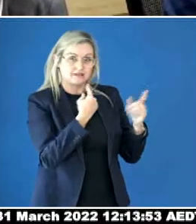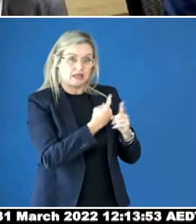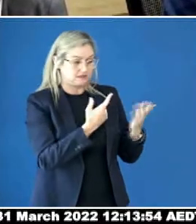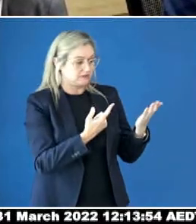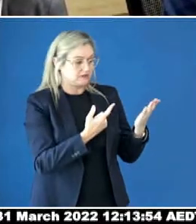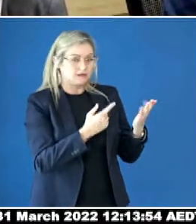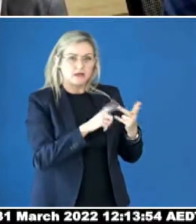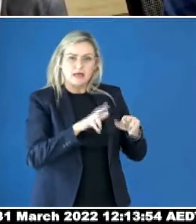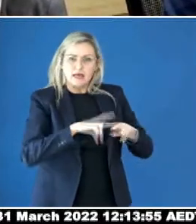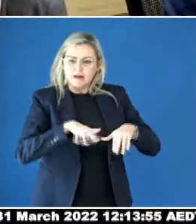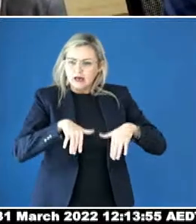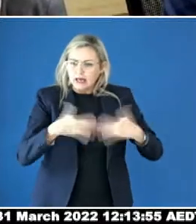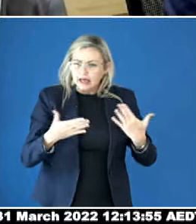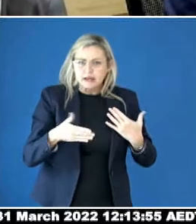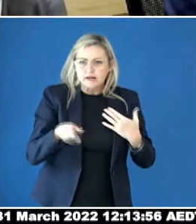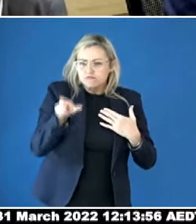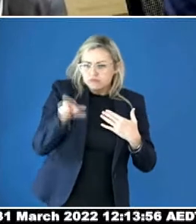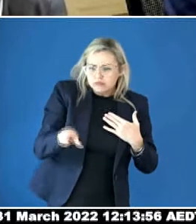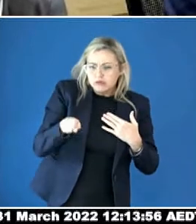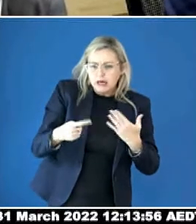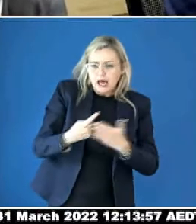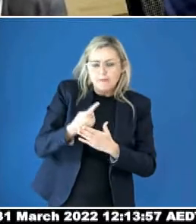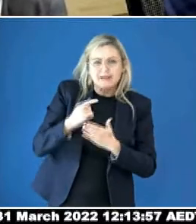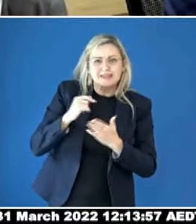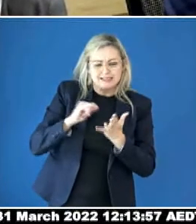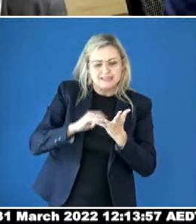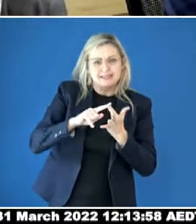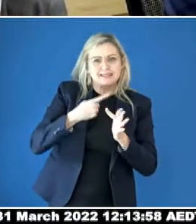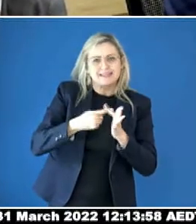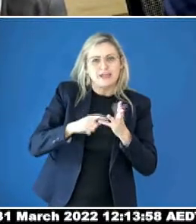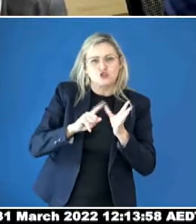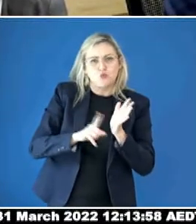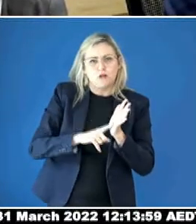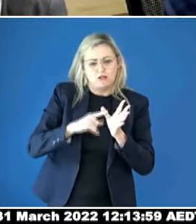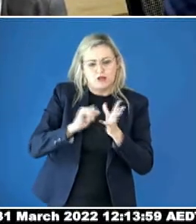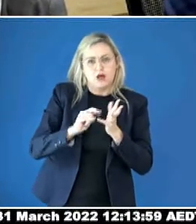experienced sexual assault, that, with the victim's consent, they should be referred to